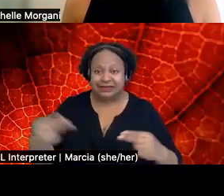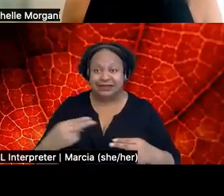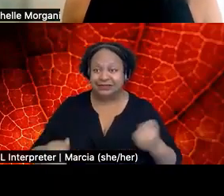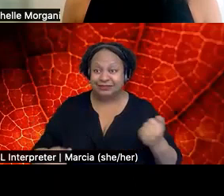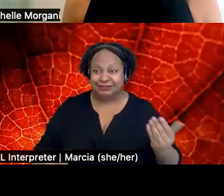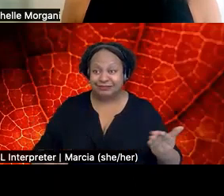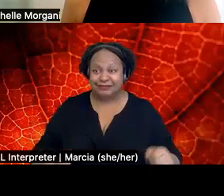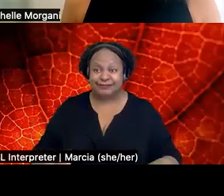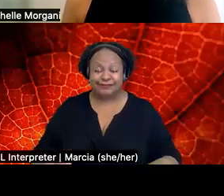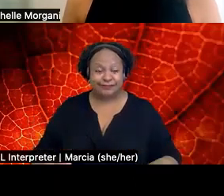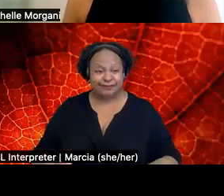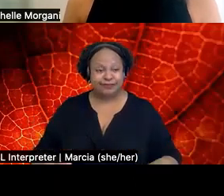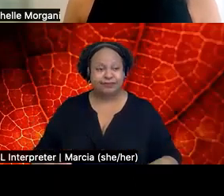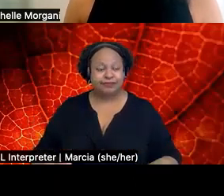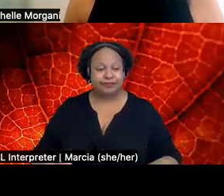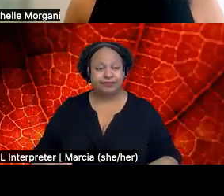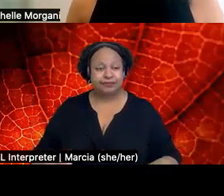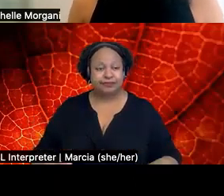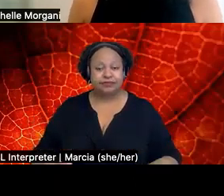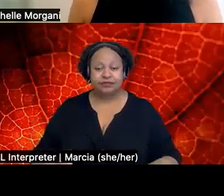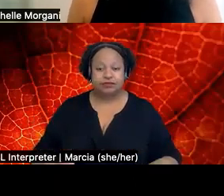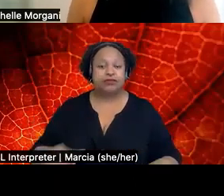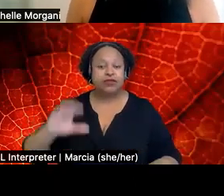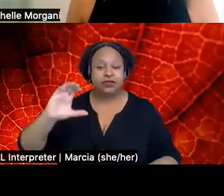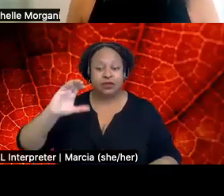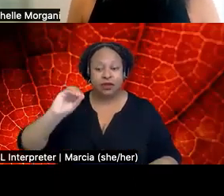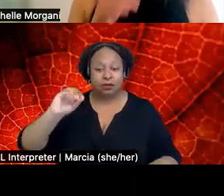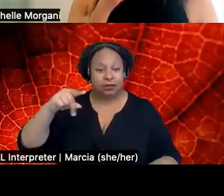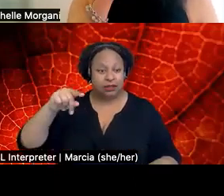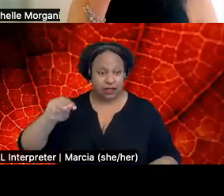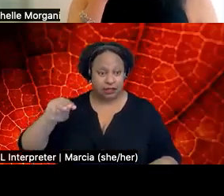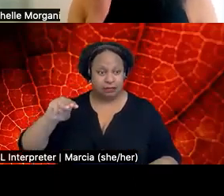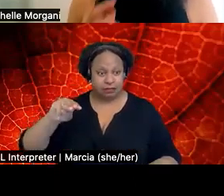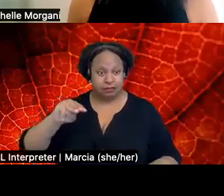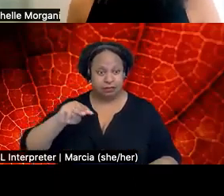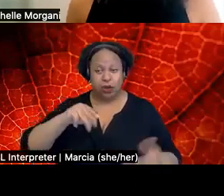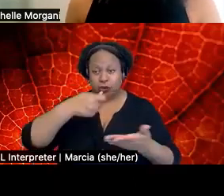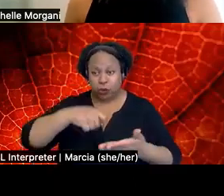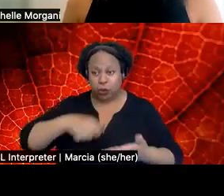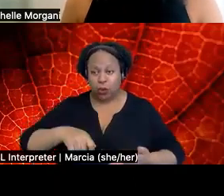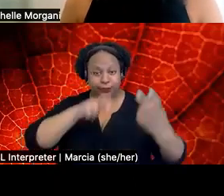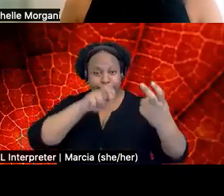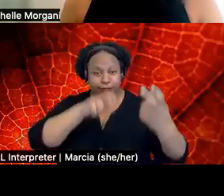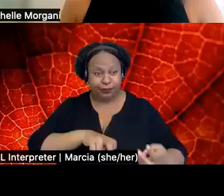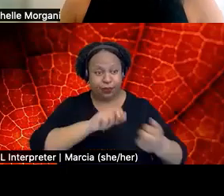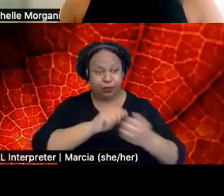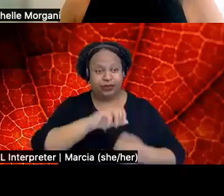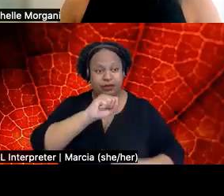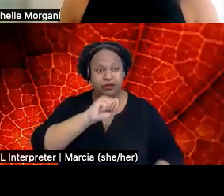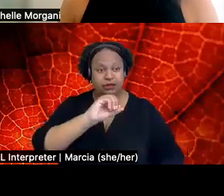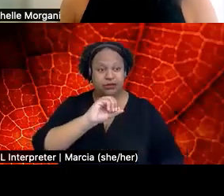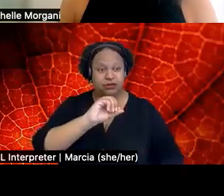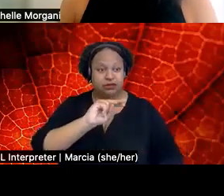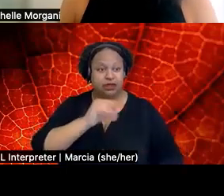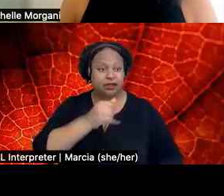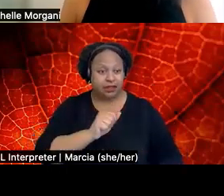So, then we do the COPM scores with Sonya and we're doing the issue of organization of case notes.